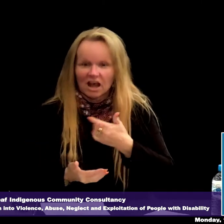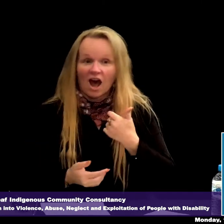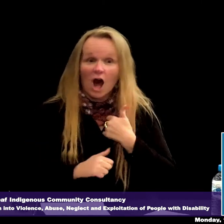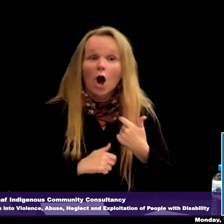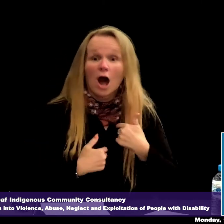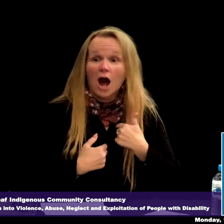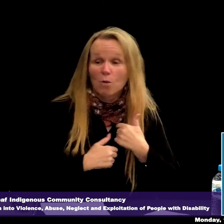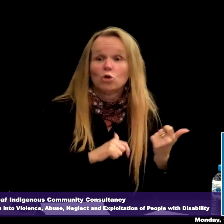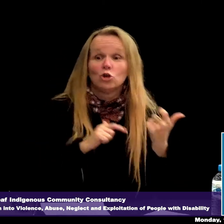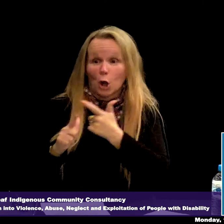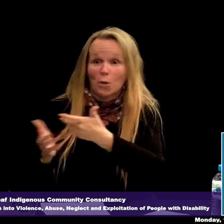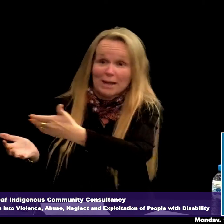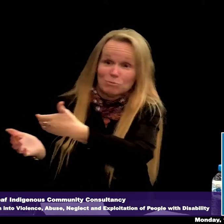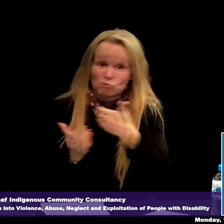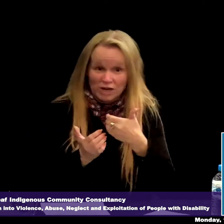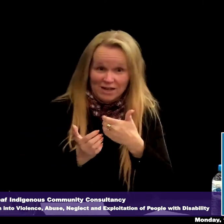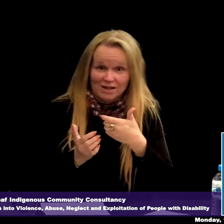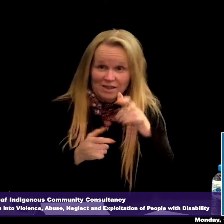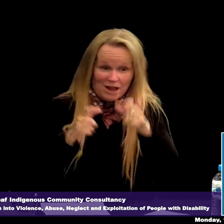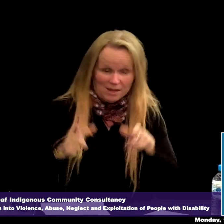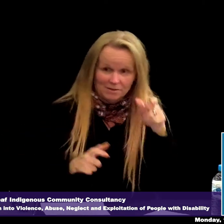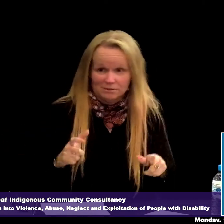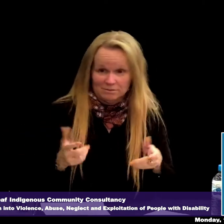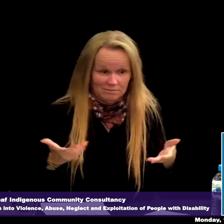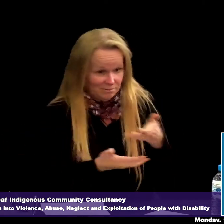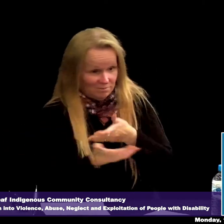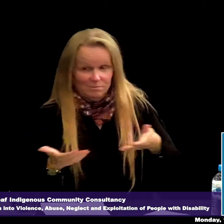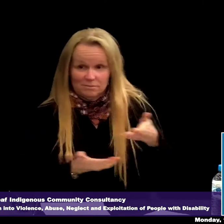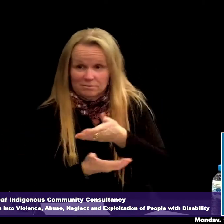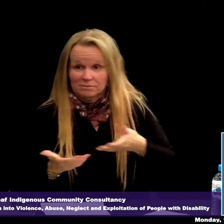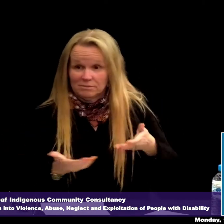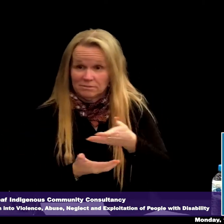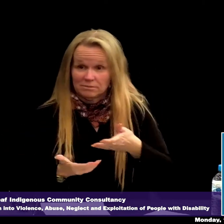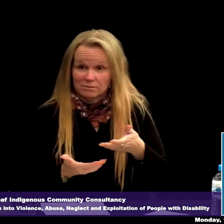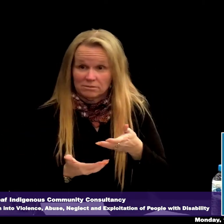How are they functioning? I will go and bring clients to places and have discussions